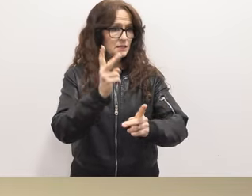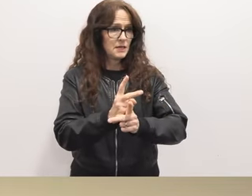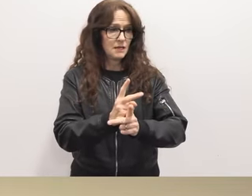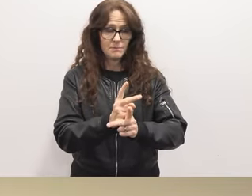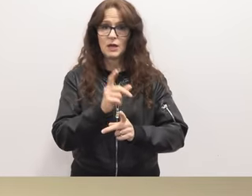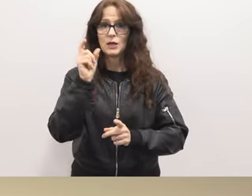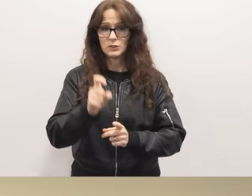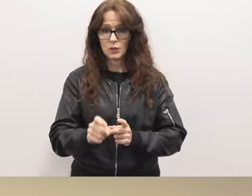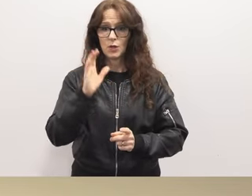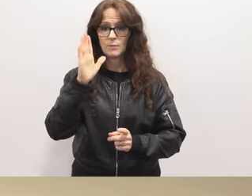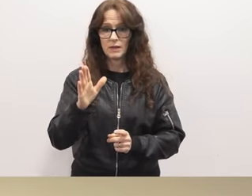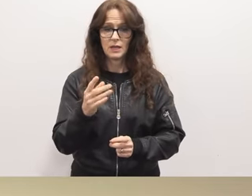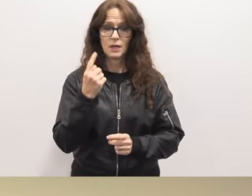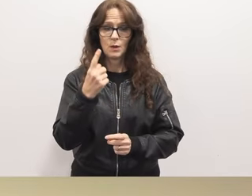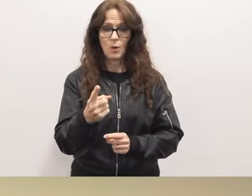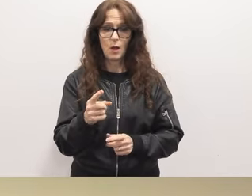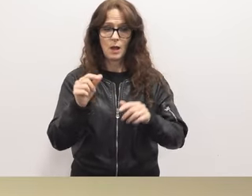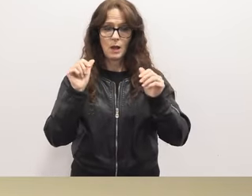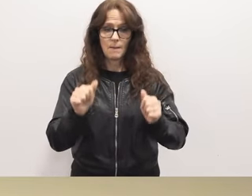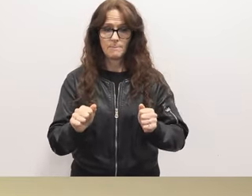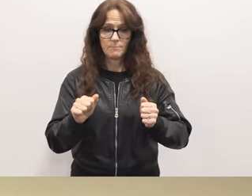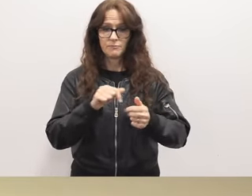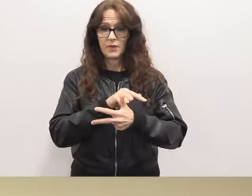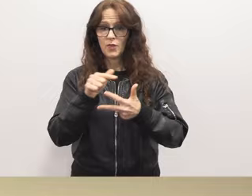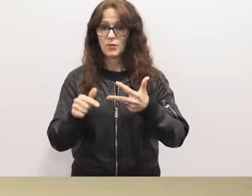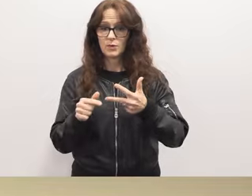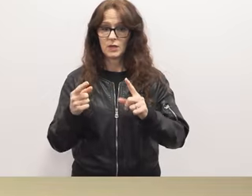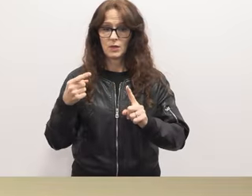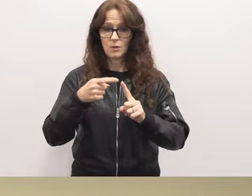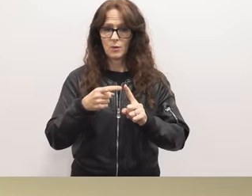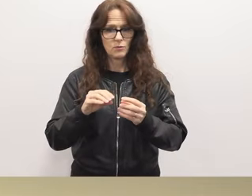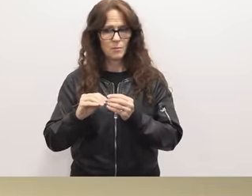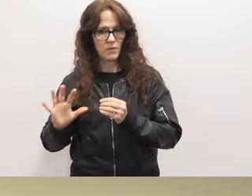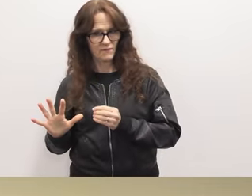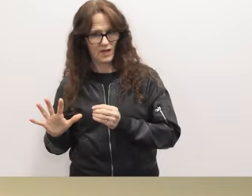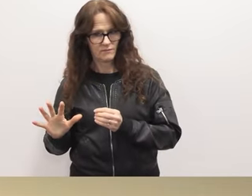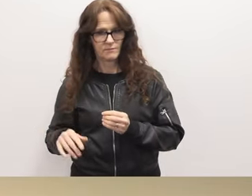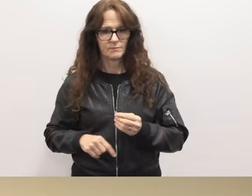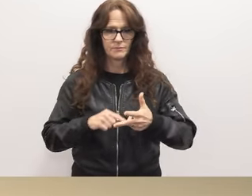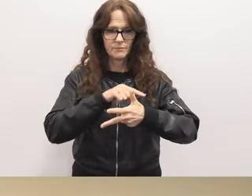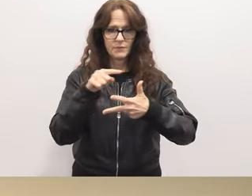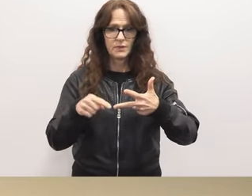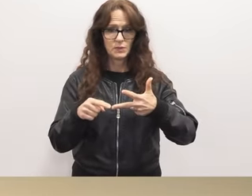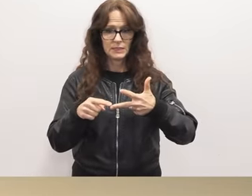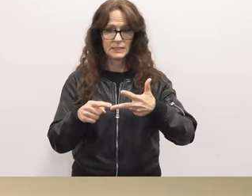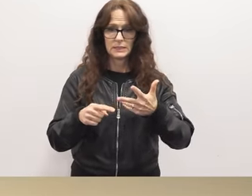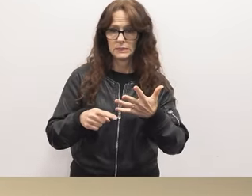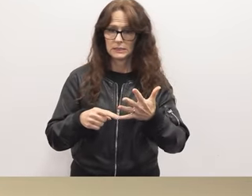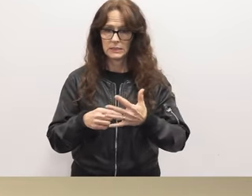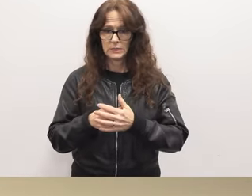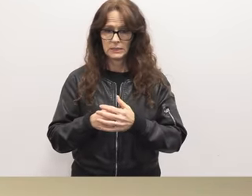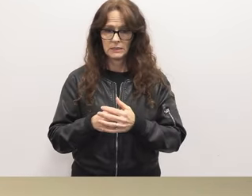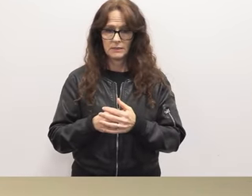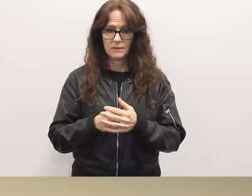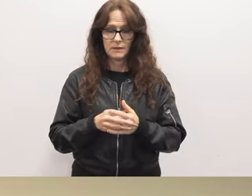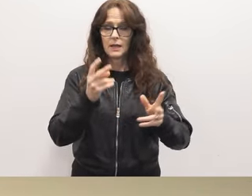you know, potentially three goals, but definitely no more than five, then you would say keep it.